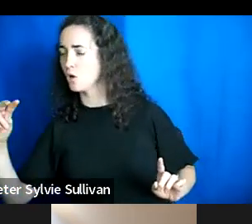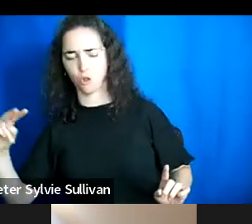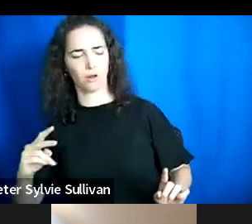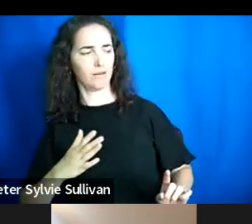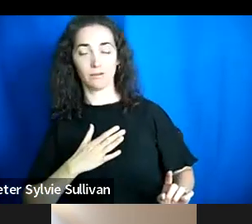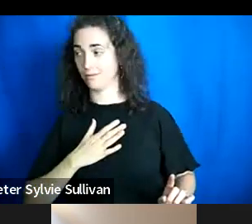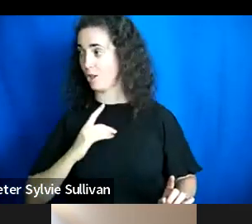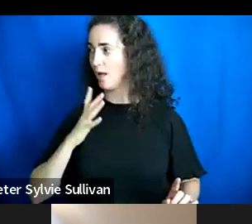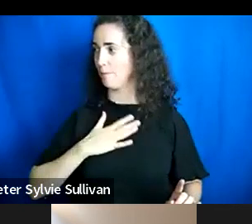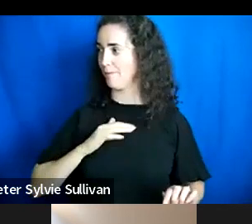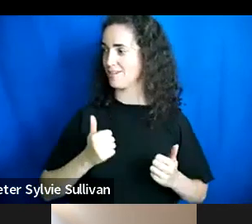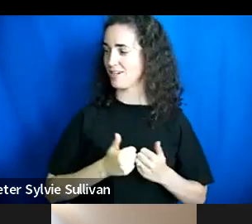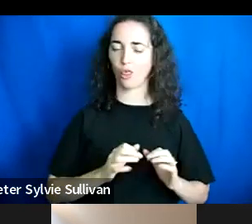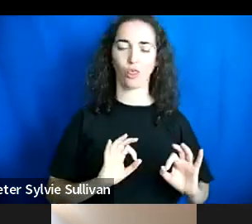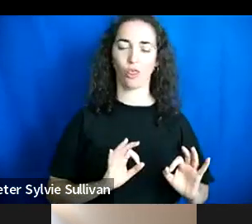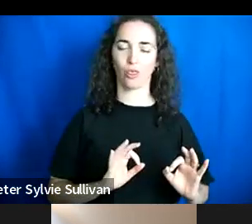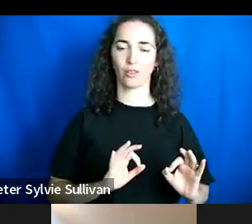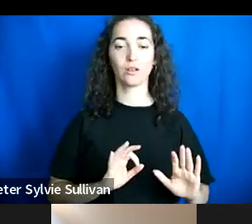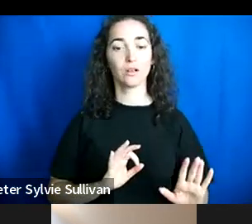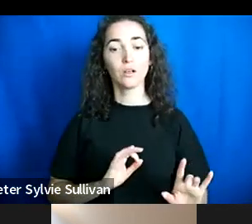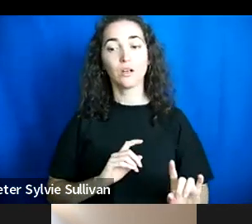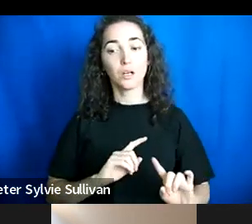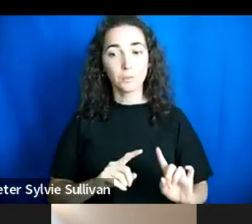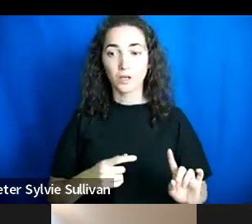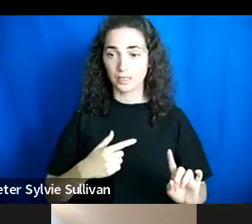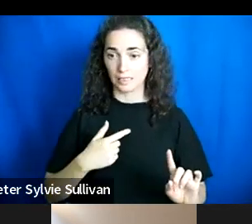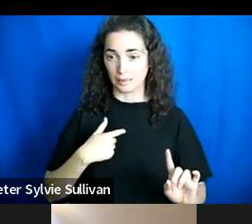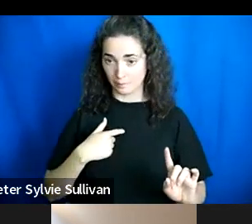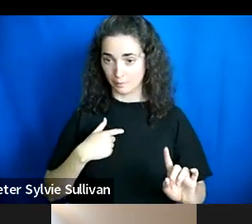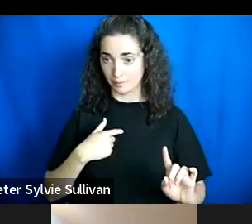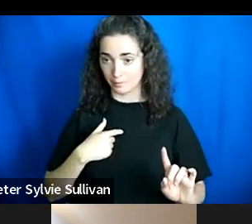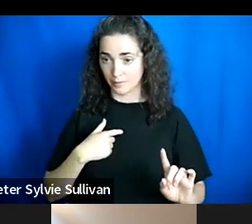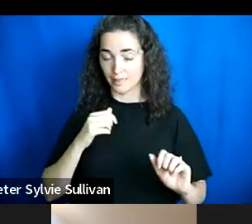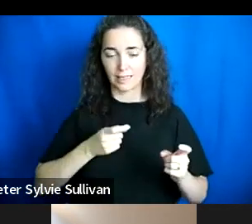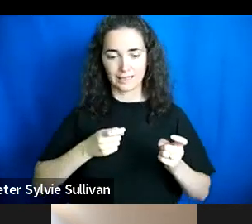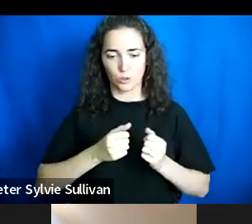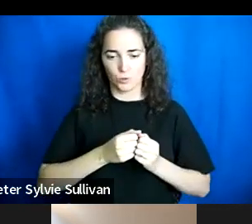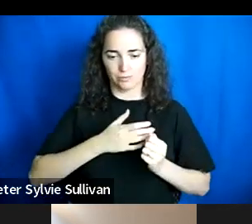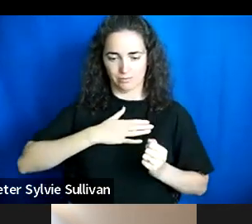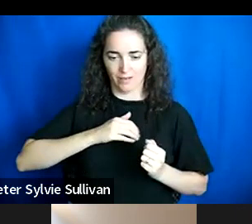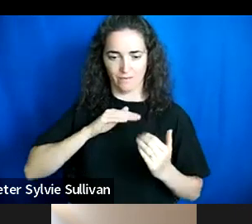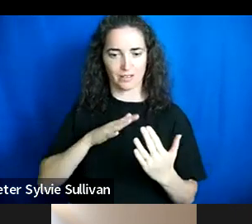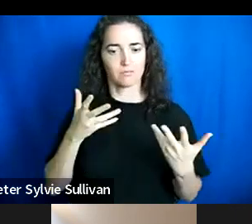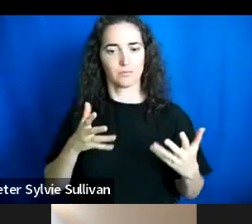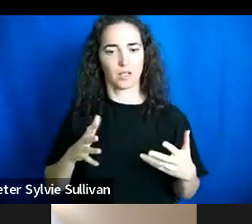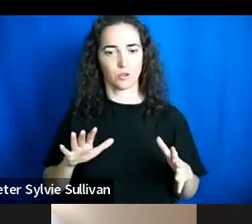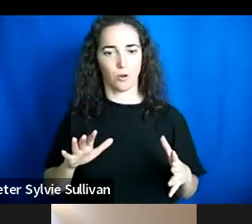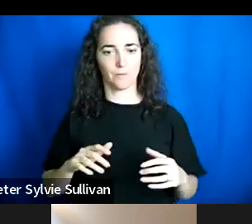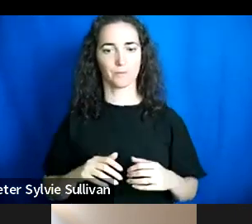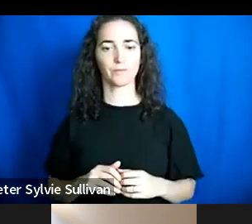But I I can only deal with what i've been given so far, so with regards to a daily challenge.